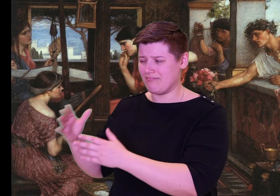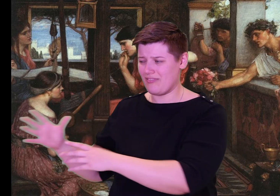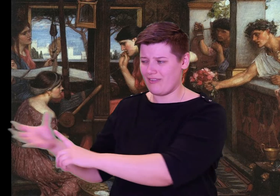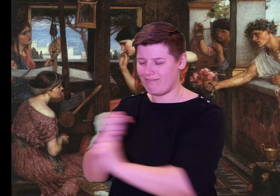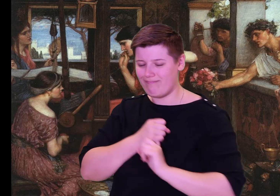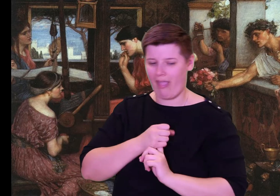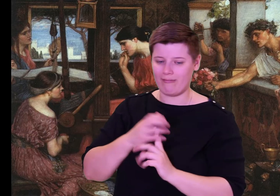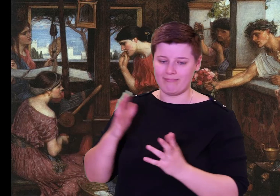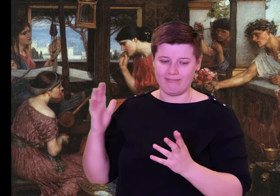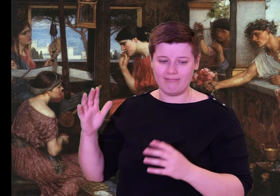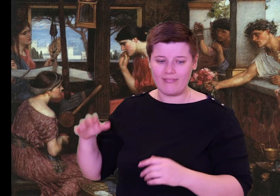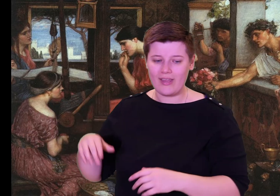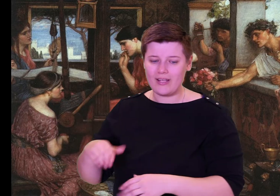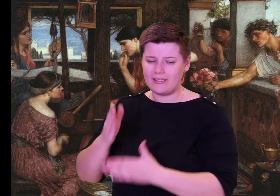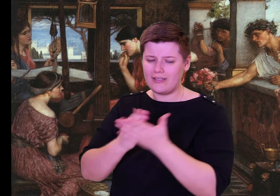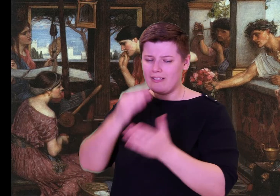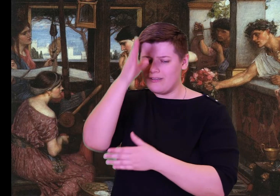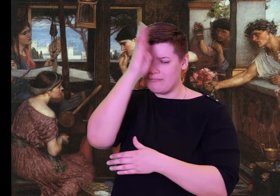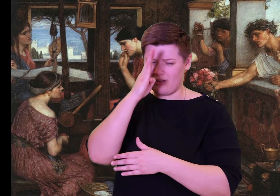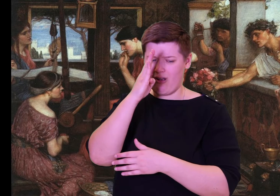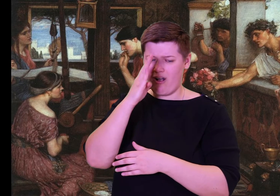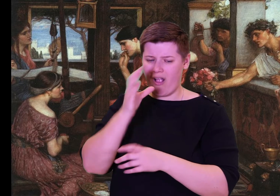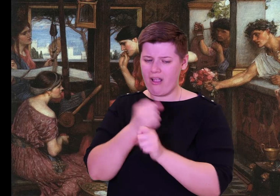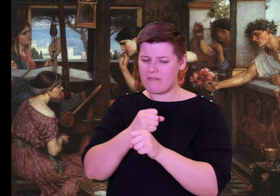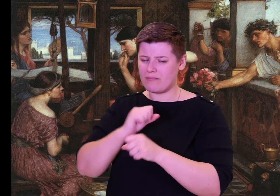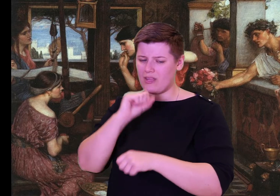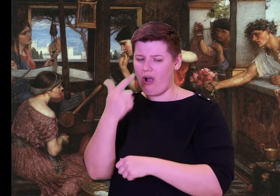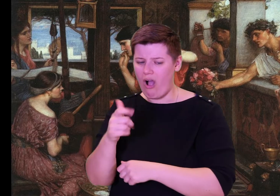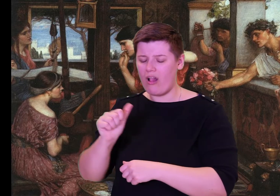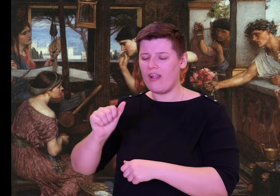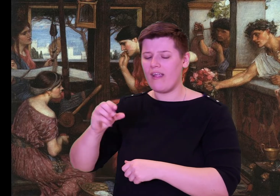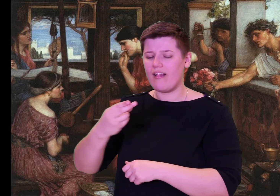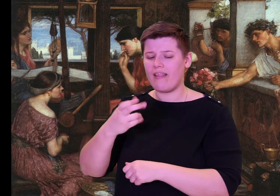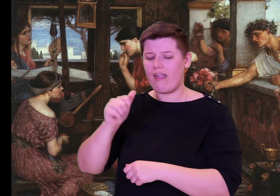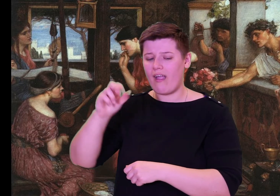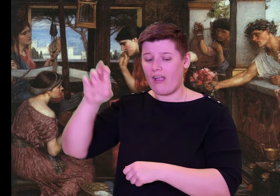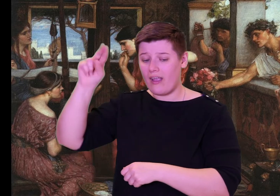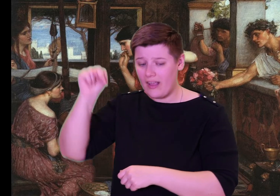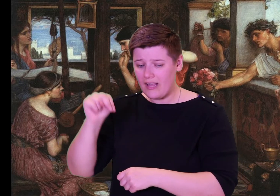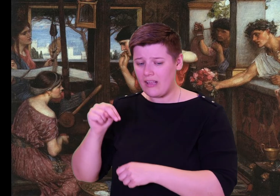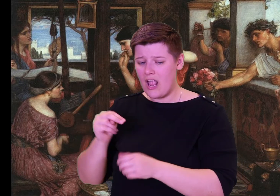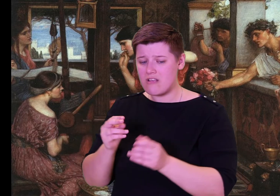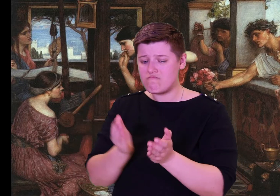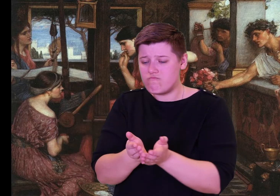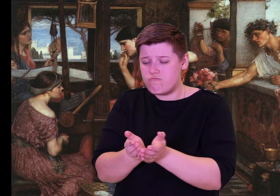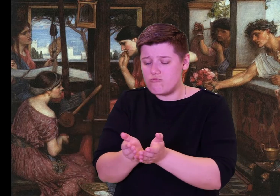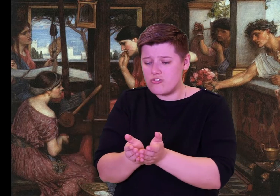Zeus planned a bitter journey home for us, since some of us had neither sense nor morals.